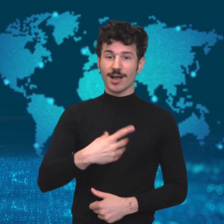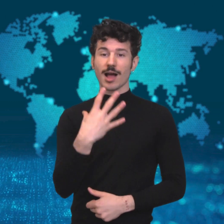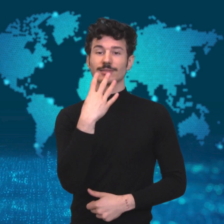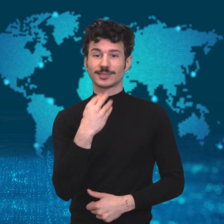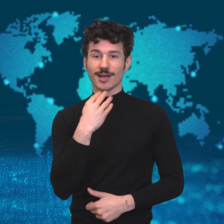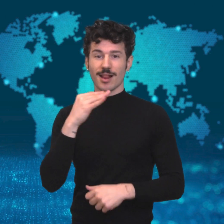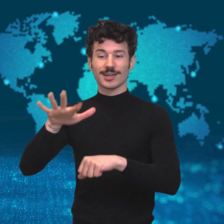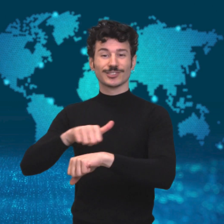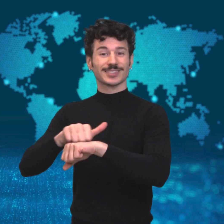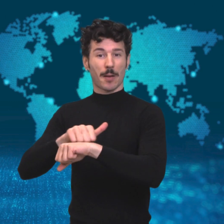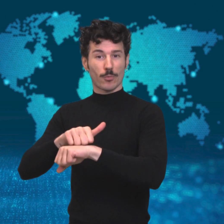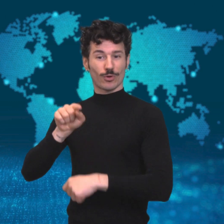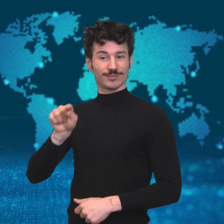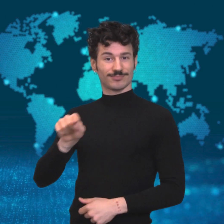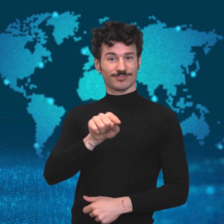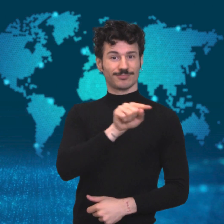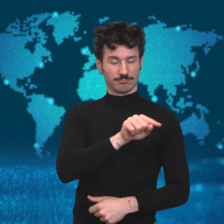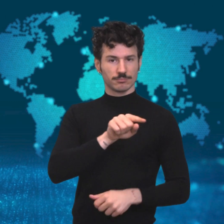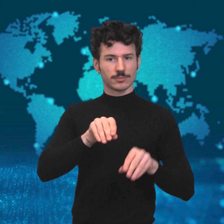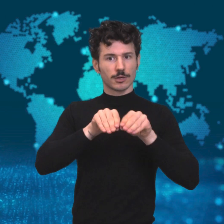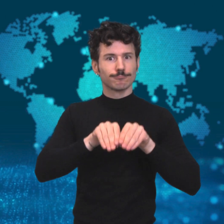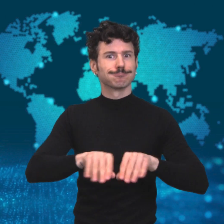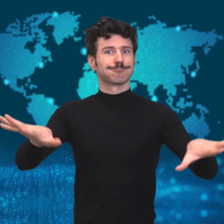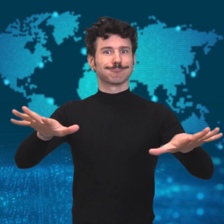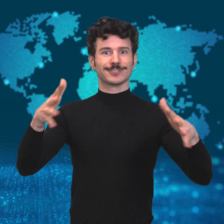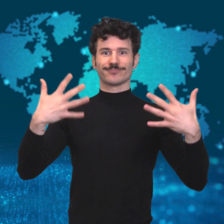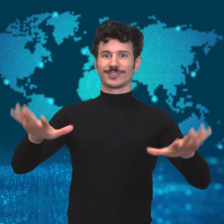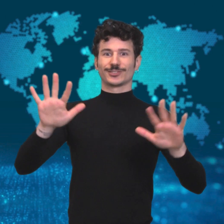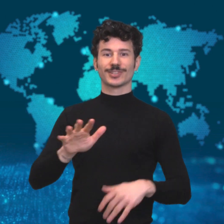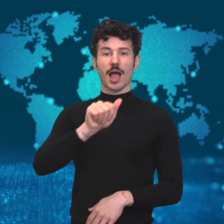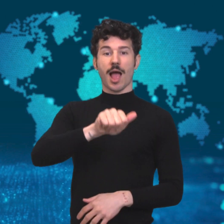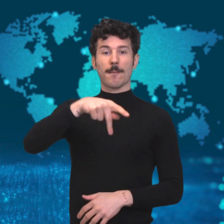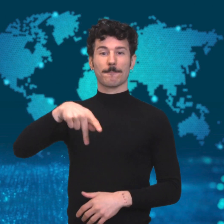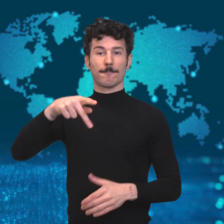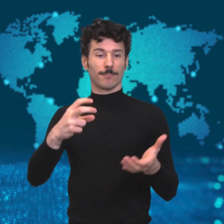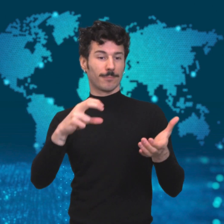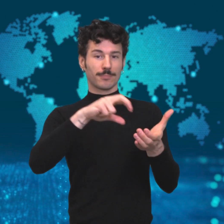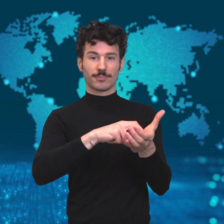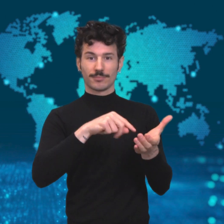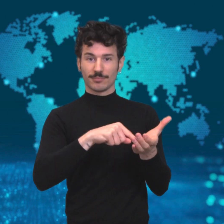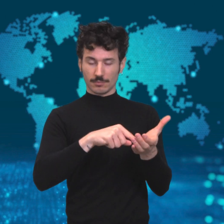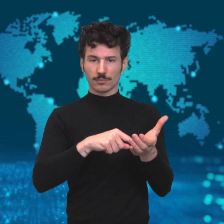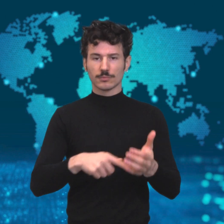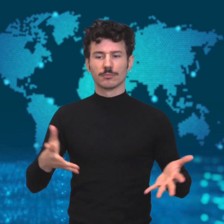as part of strategy to slow the spread of coronavirus.